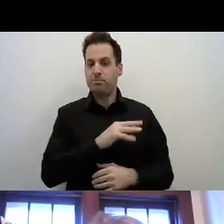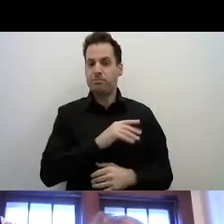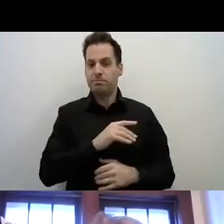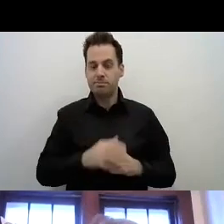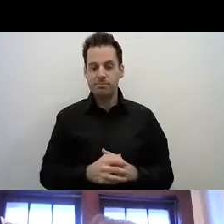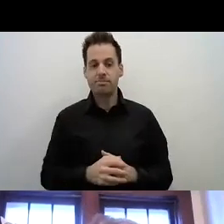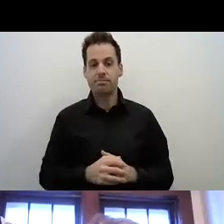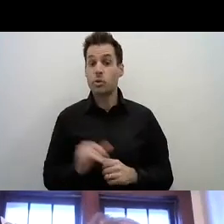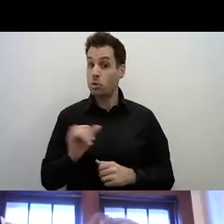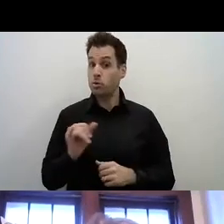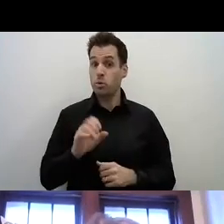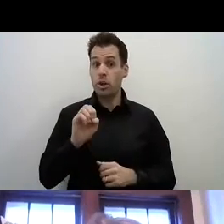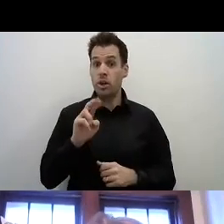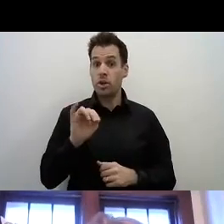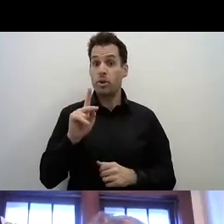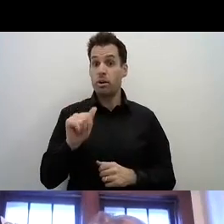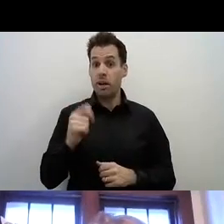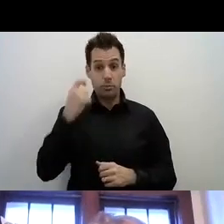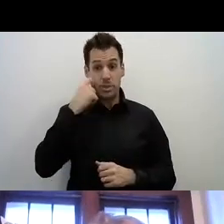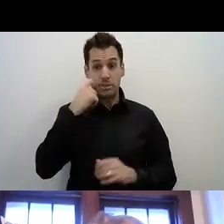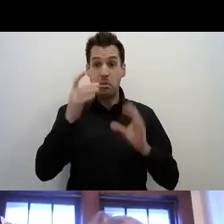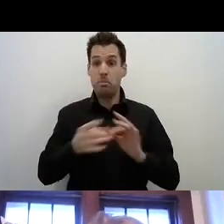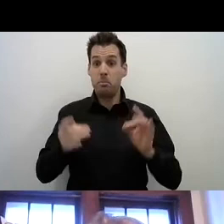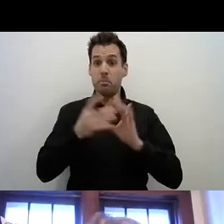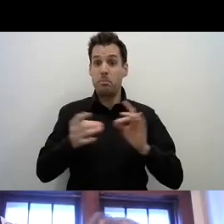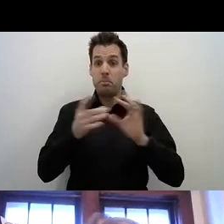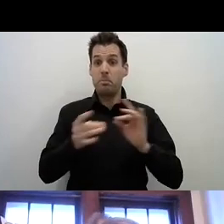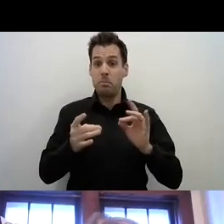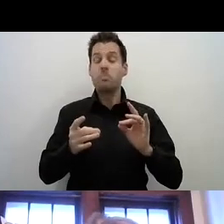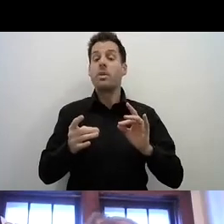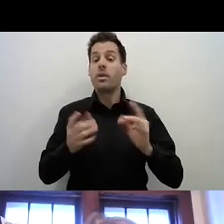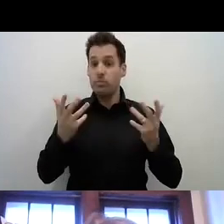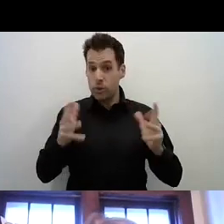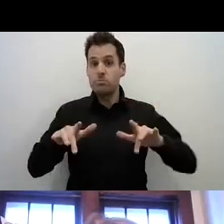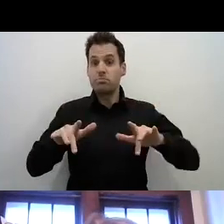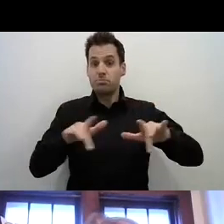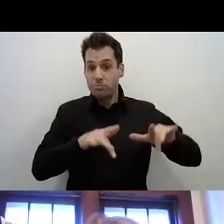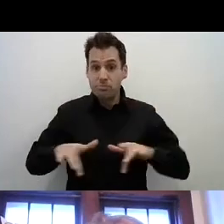thanks to erica whose voice you've heard we have recordings of our various events and